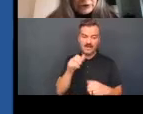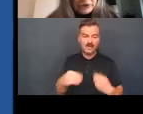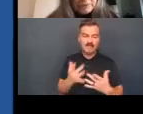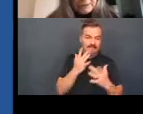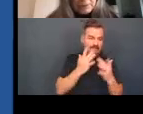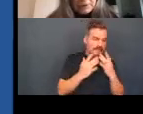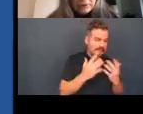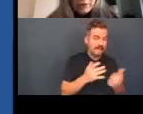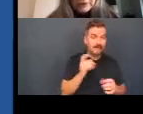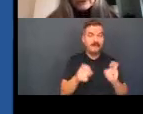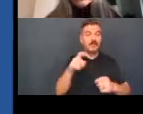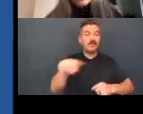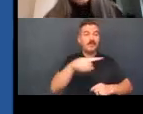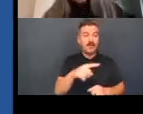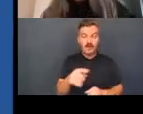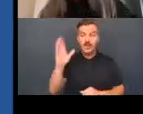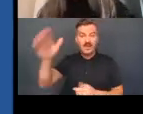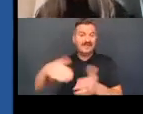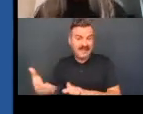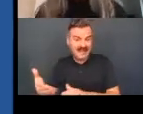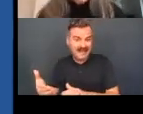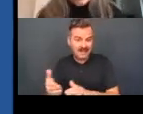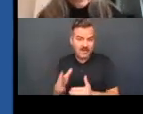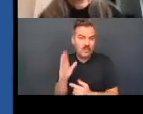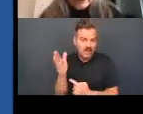to people who are going to die for hospital discharge.